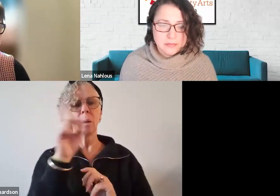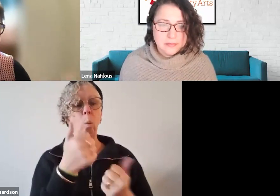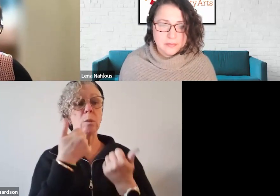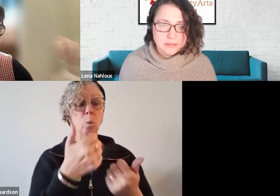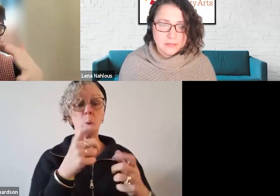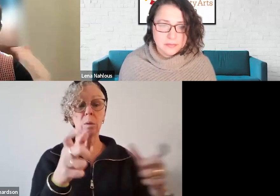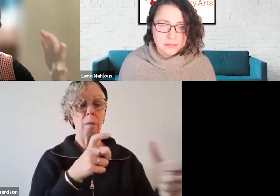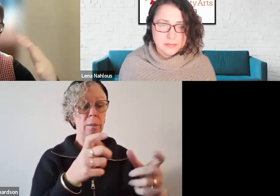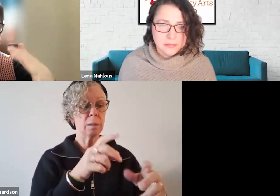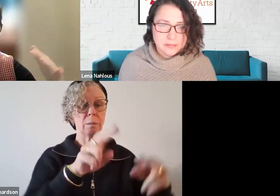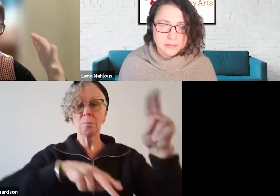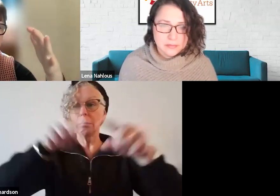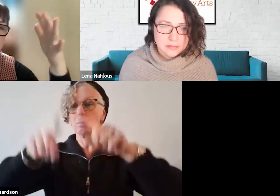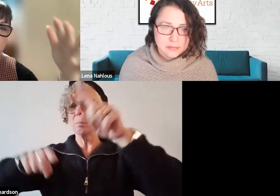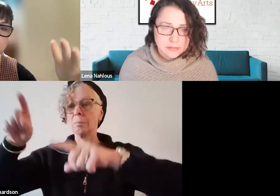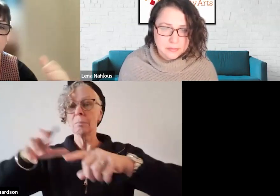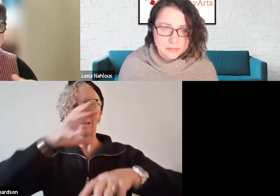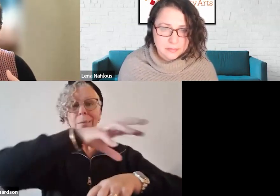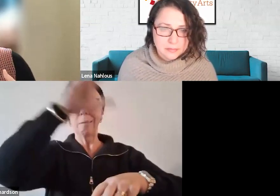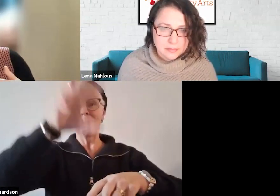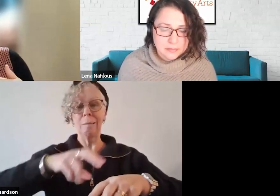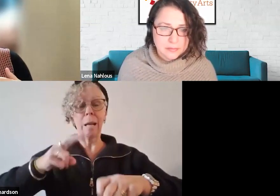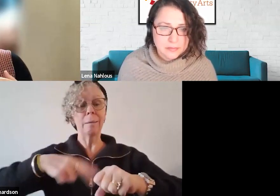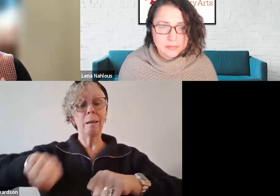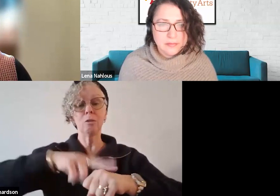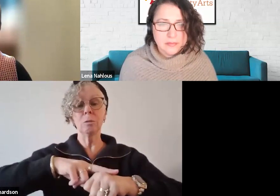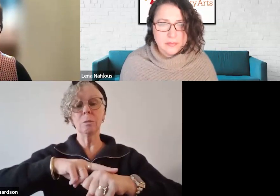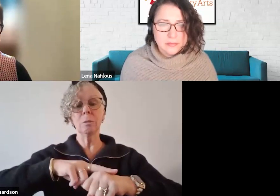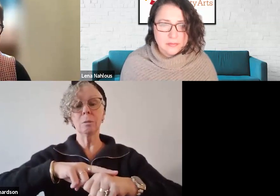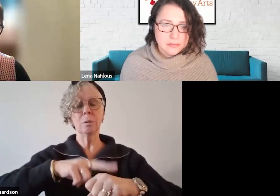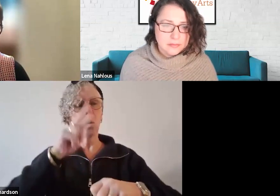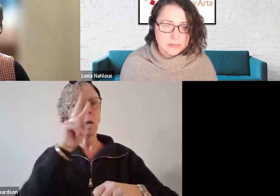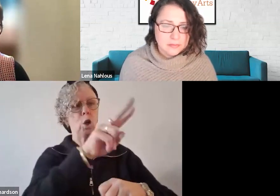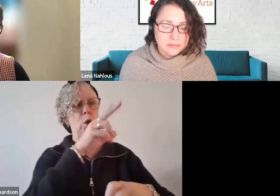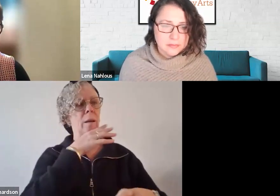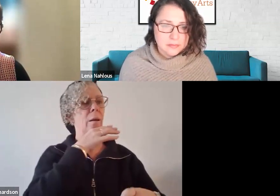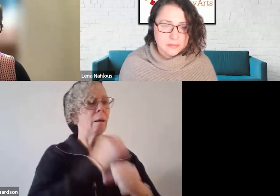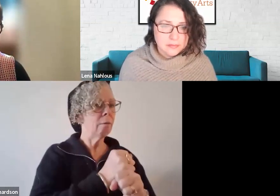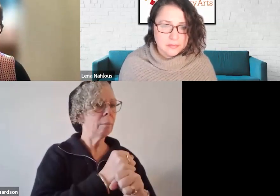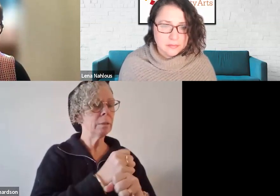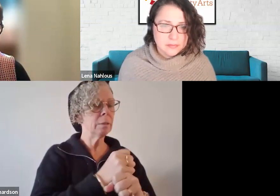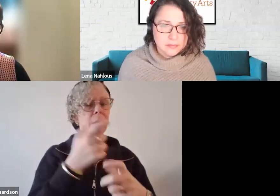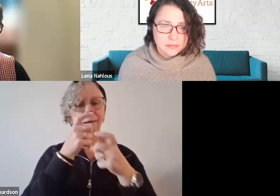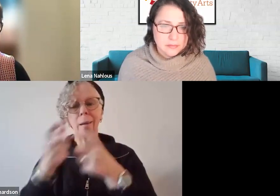So we start to merge the concepts of government and governance together.